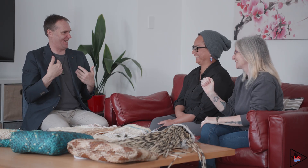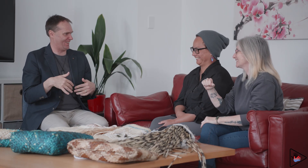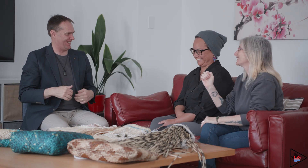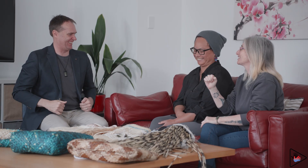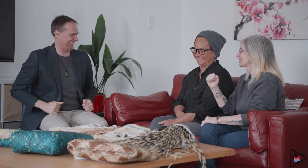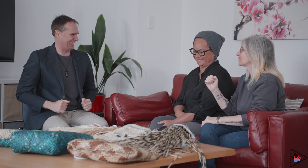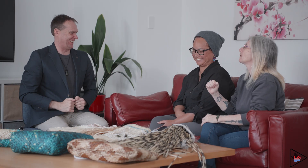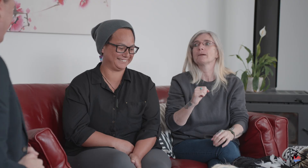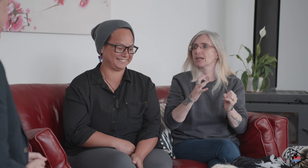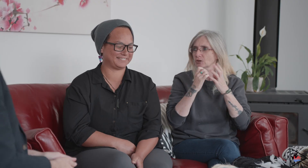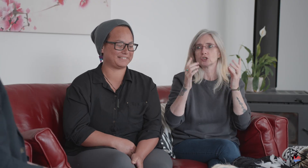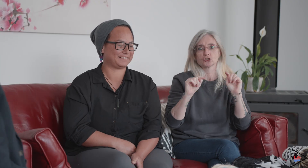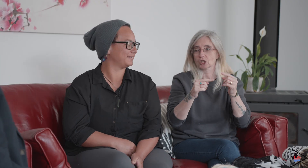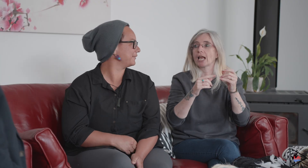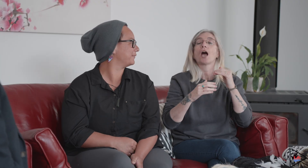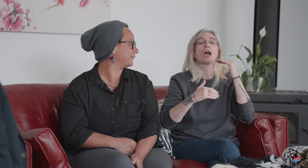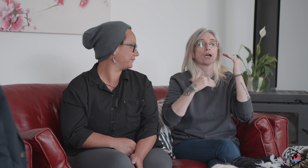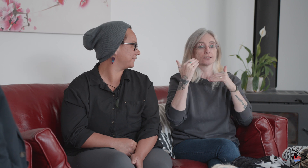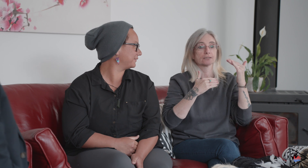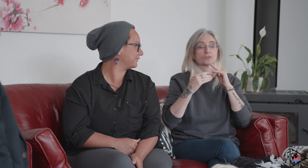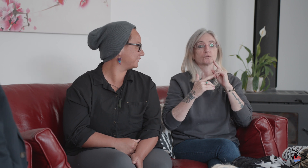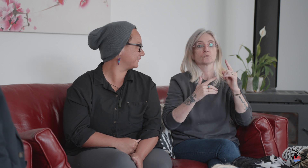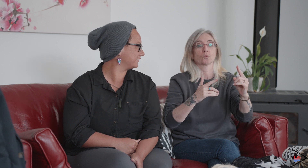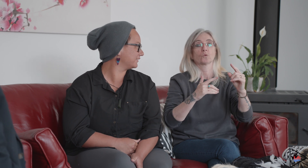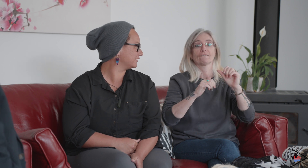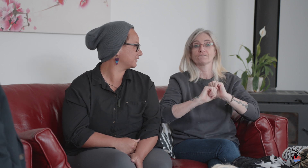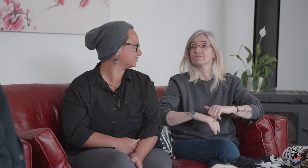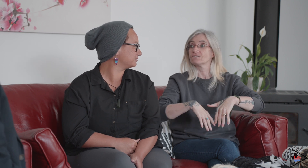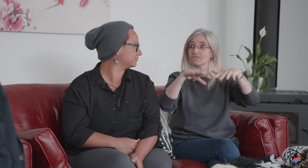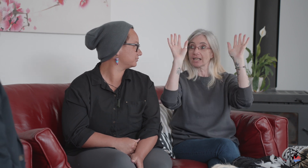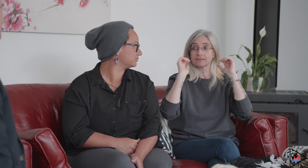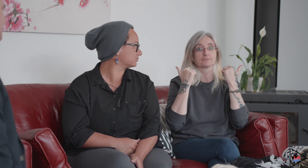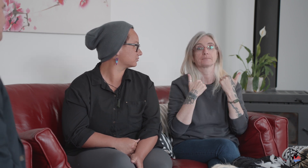That's just goes to show the the power and the flexibility of sign language! Yeah, definitely.